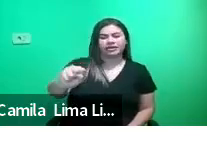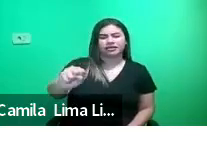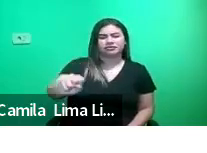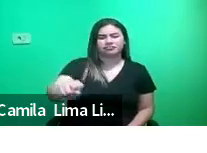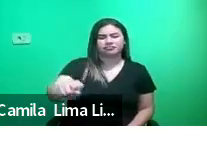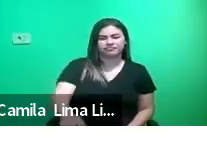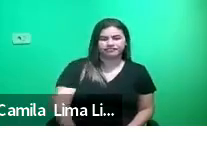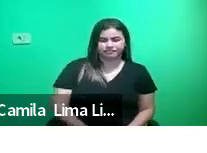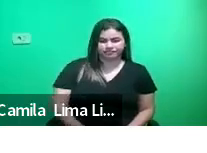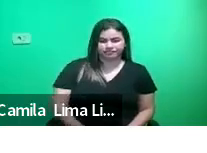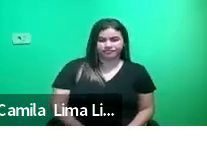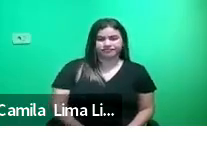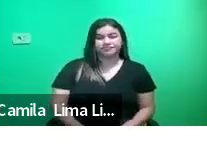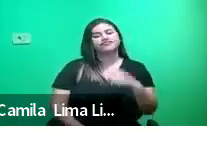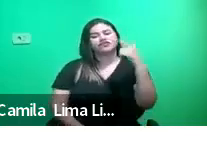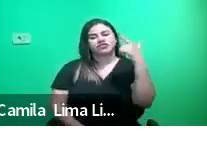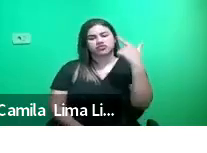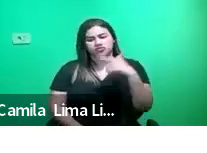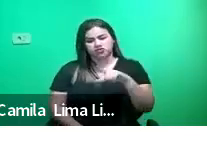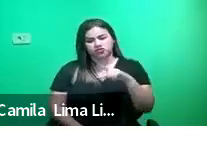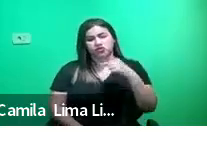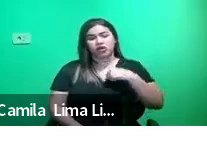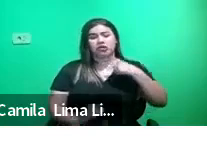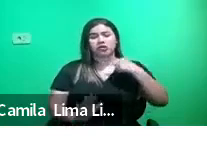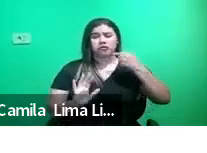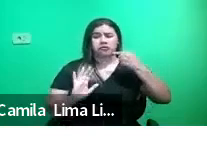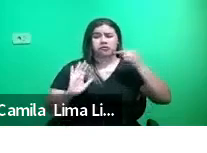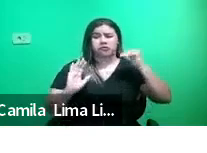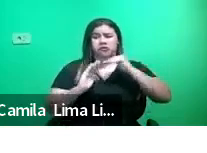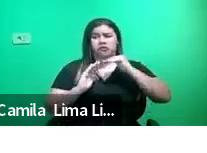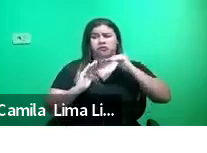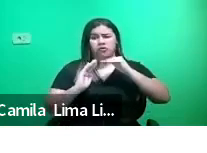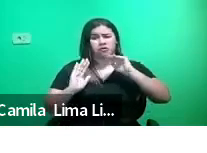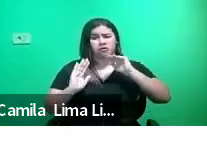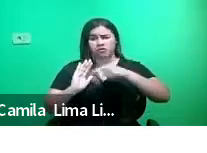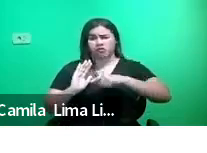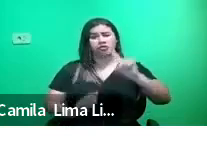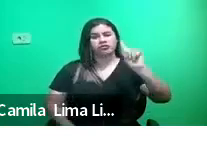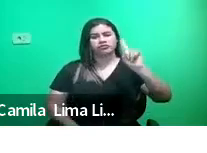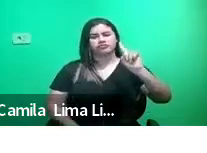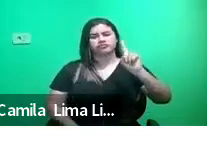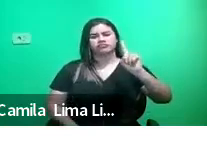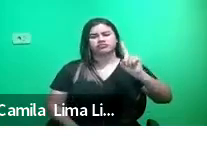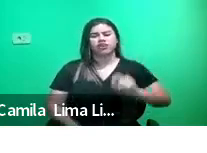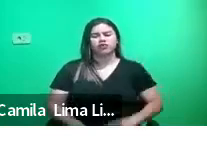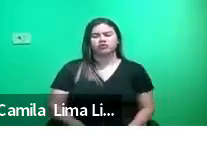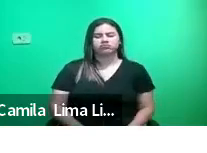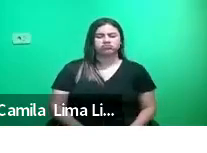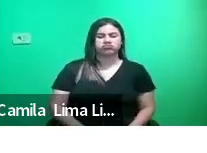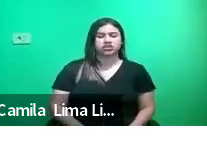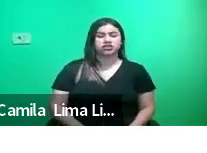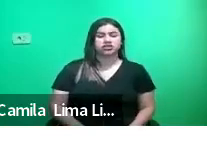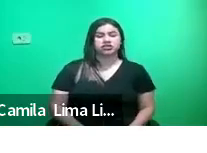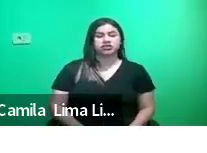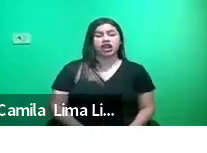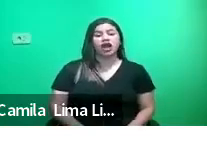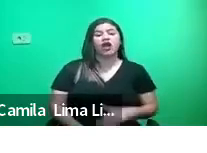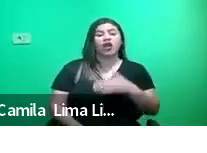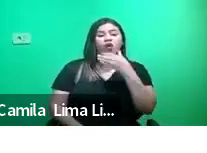had primarily mising again i'm not endorsing this view ew and of course, but and of course, but with research is